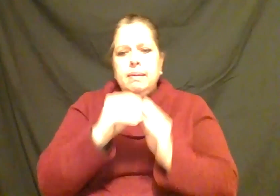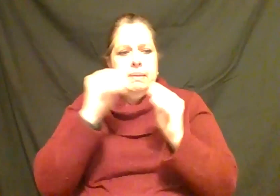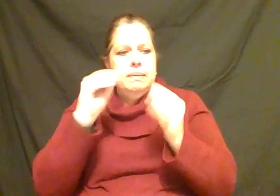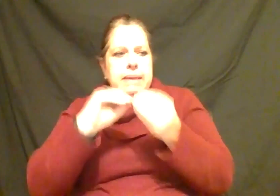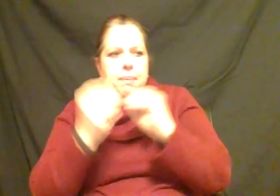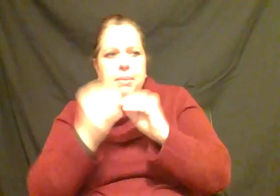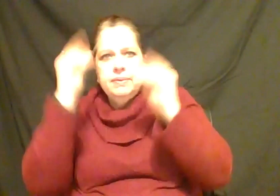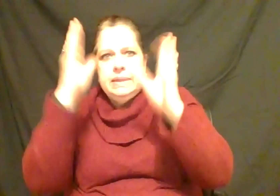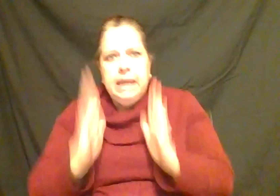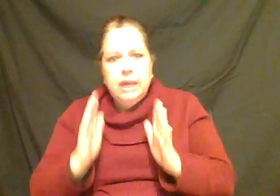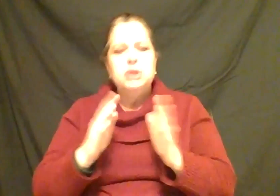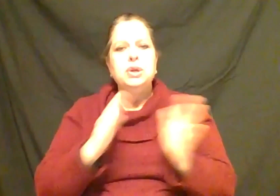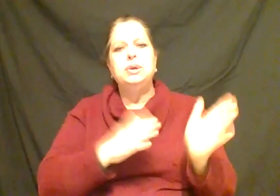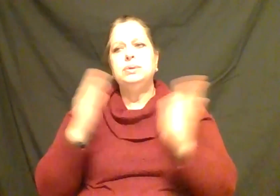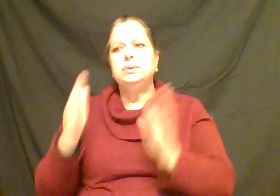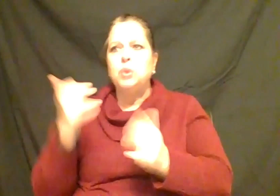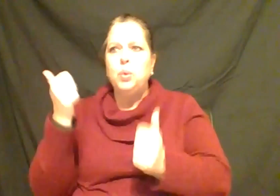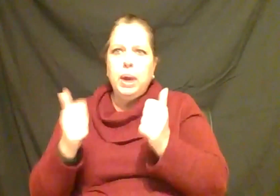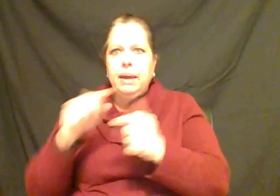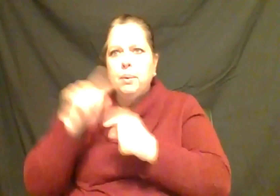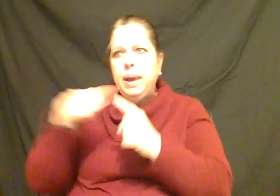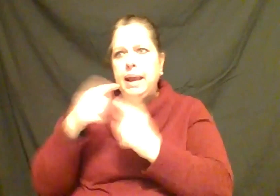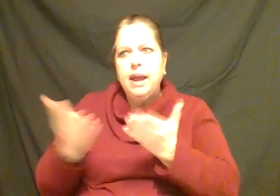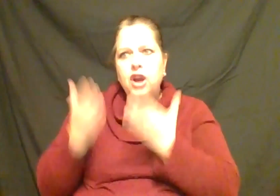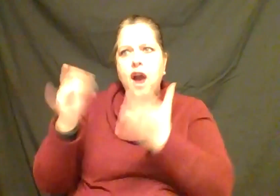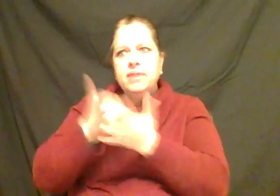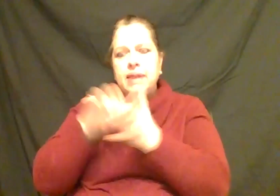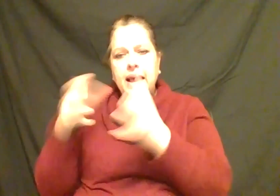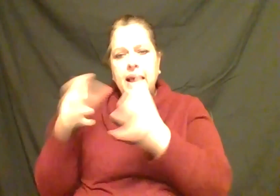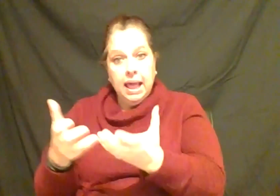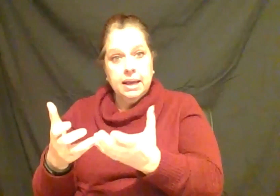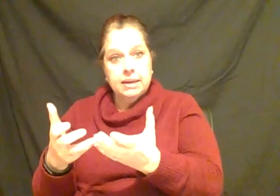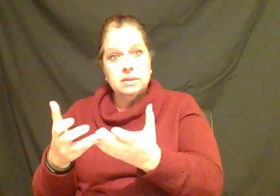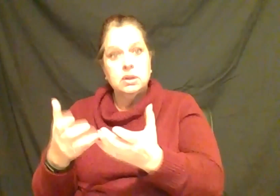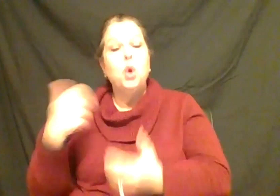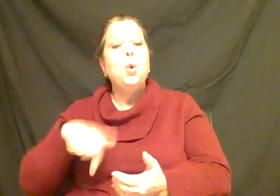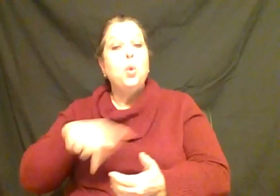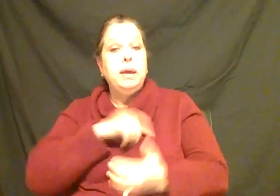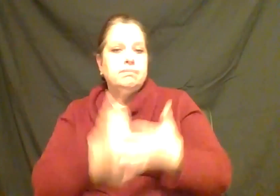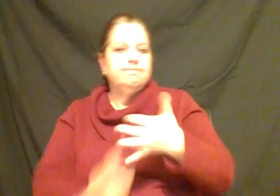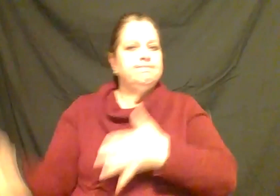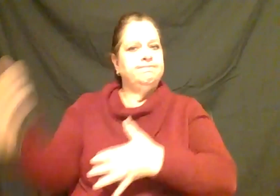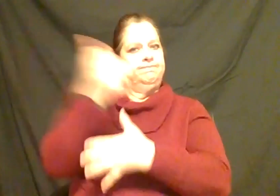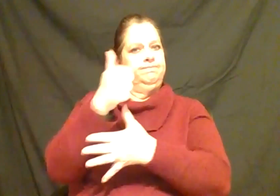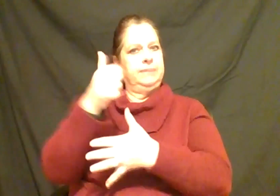i offer this is where we we as a school division prioritize seniors and say that seniors will be